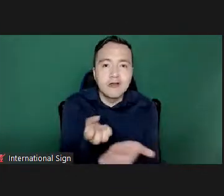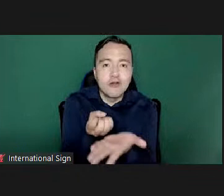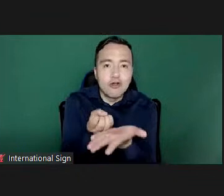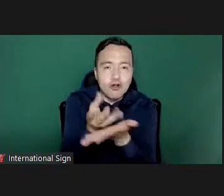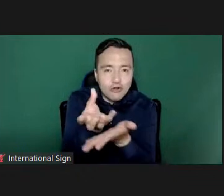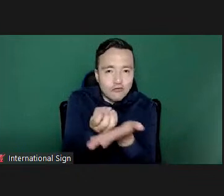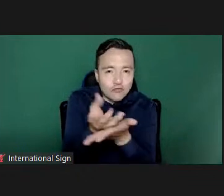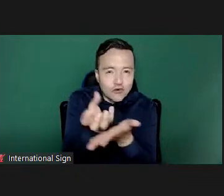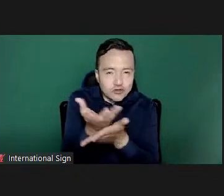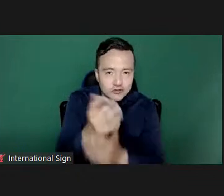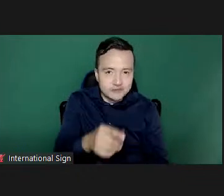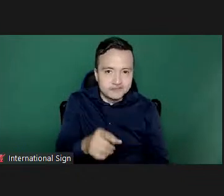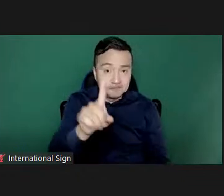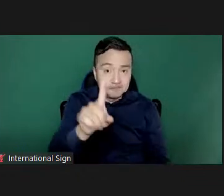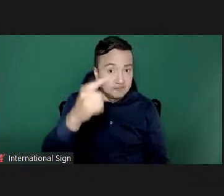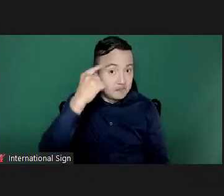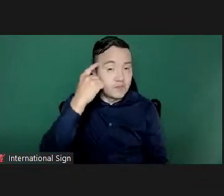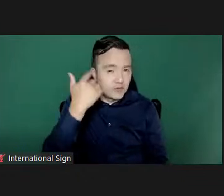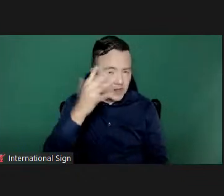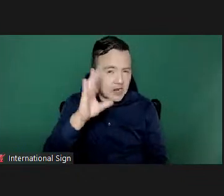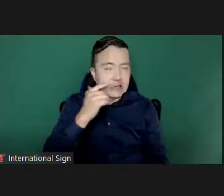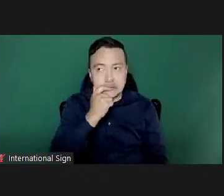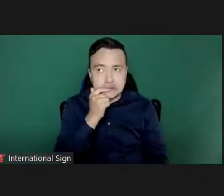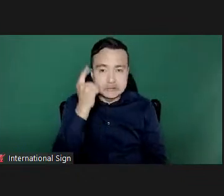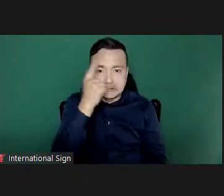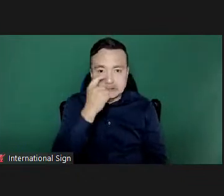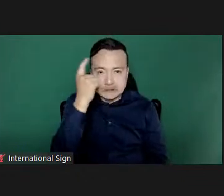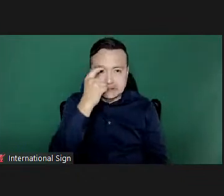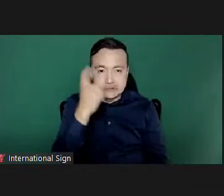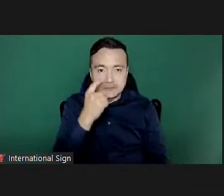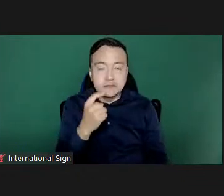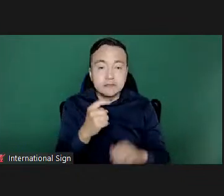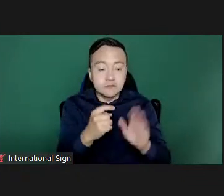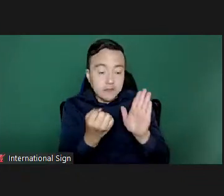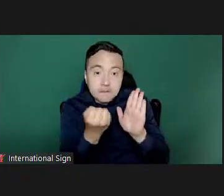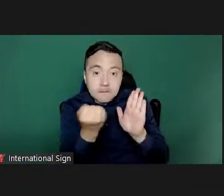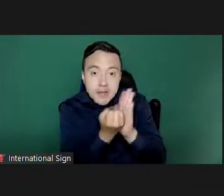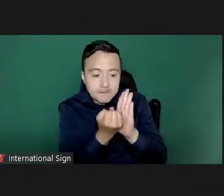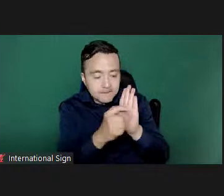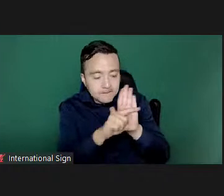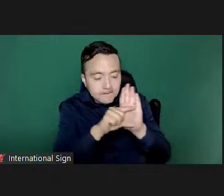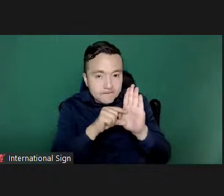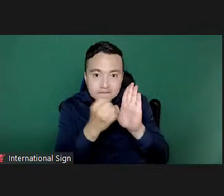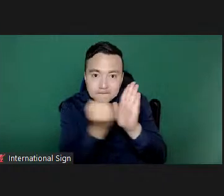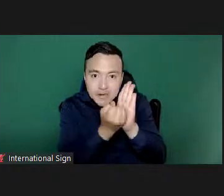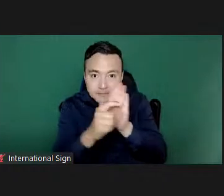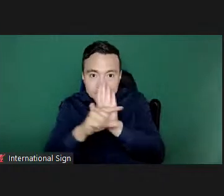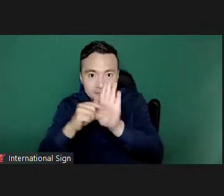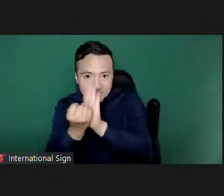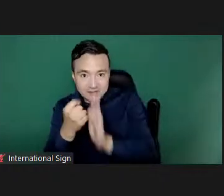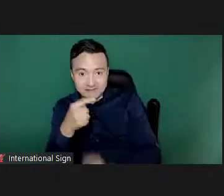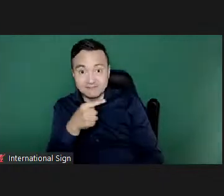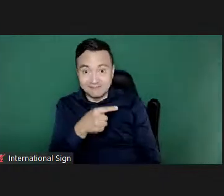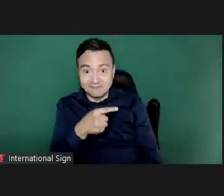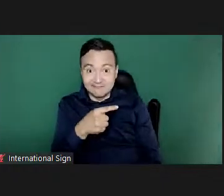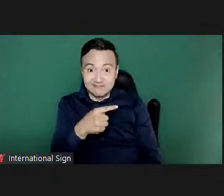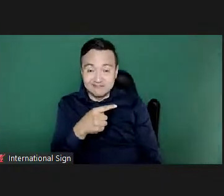consumer information, which we think is our right. The right to health should involve the right to information.